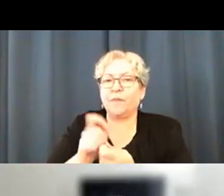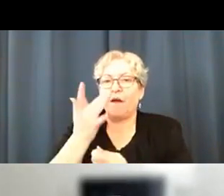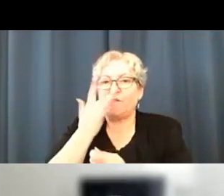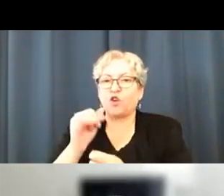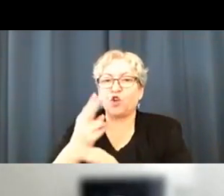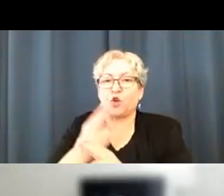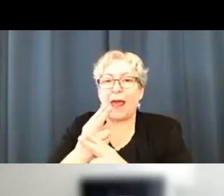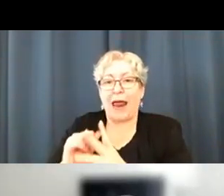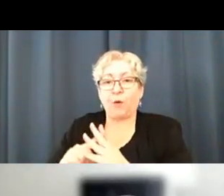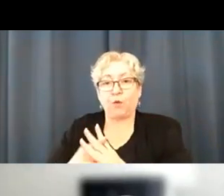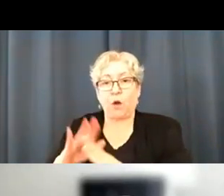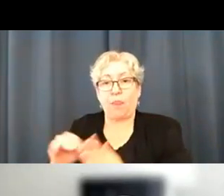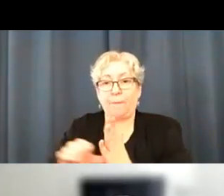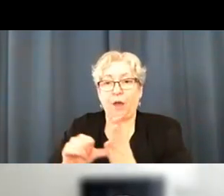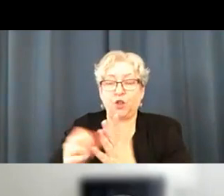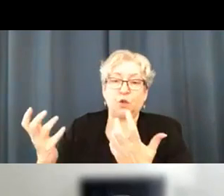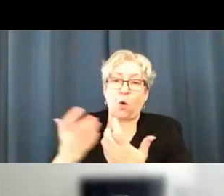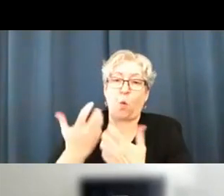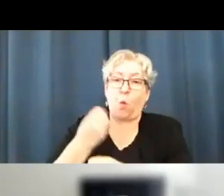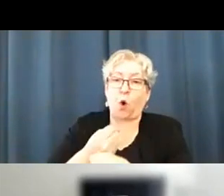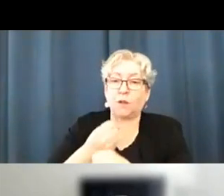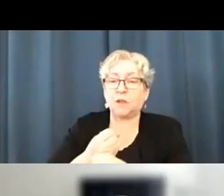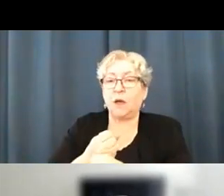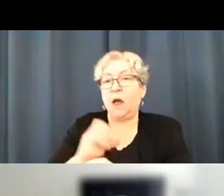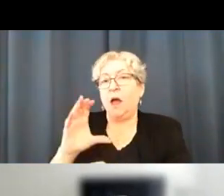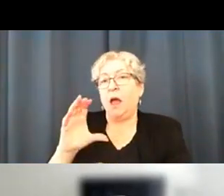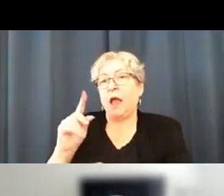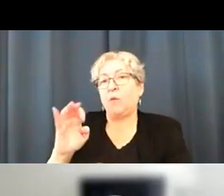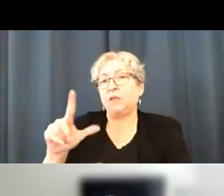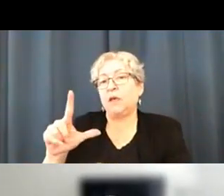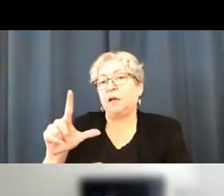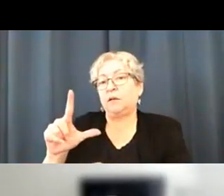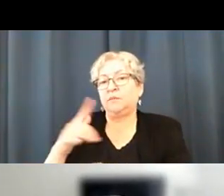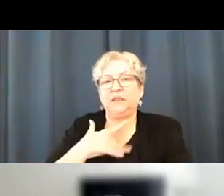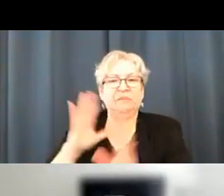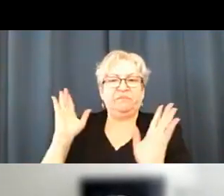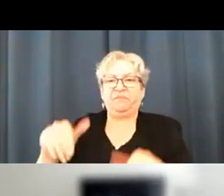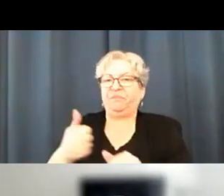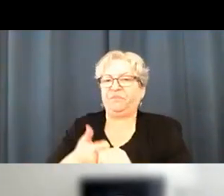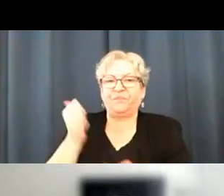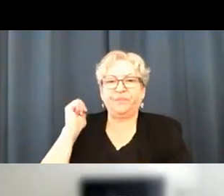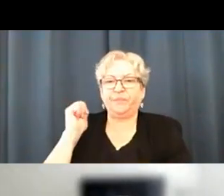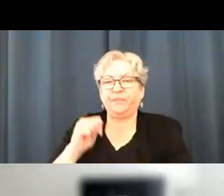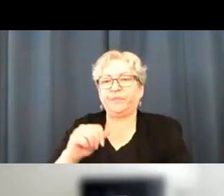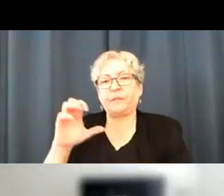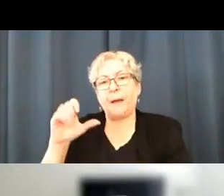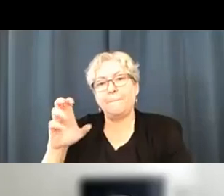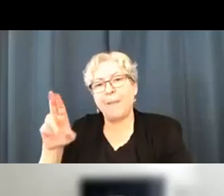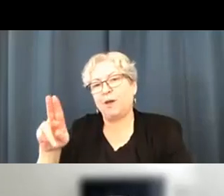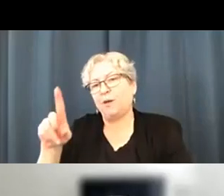on a page also works. So, carousels, we tend to avoid. Menus obviously, you're gonna have to have a menu on your page,